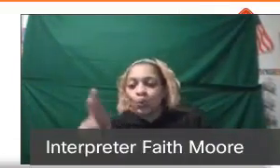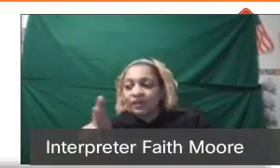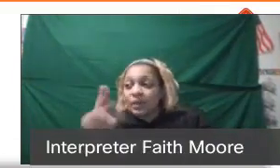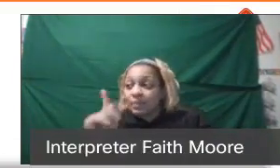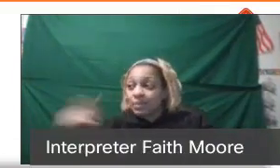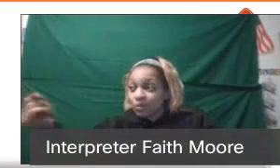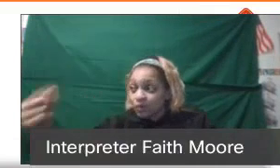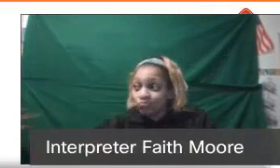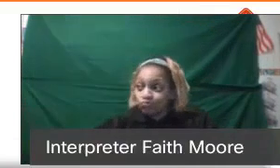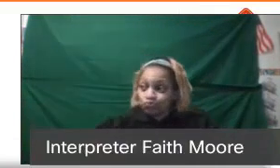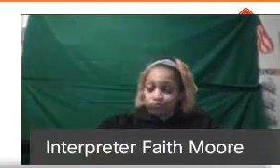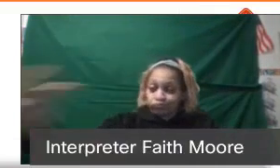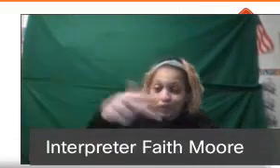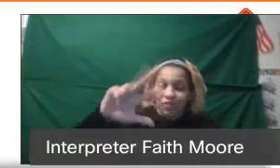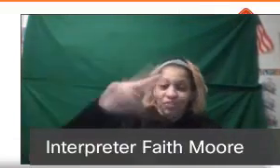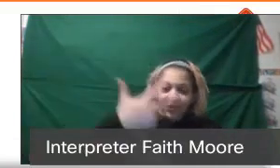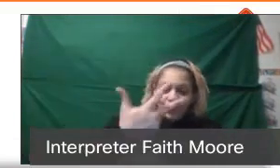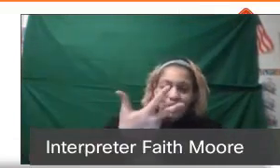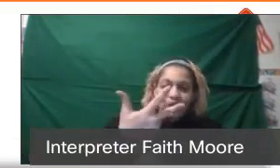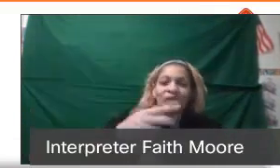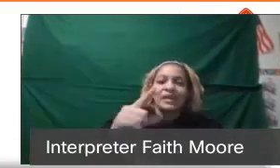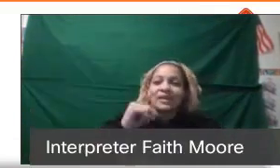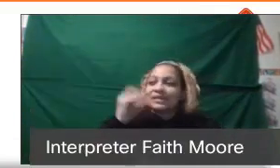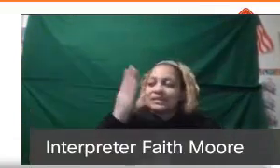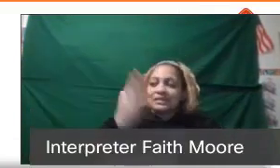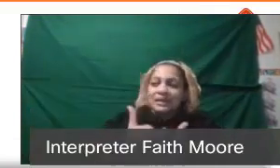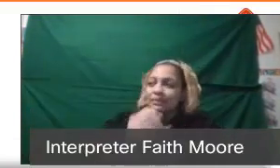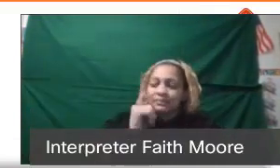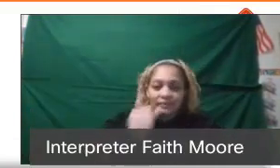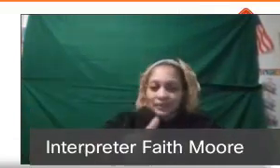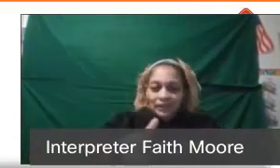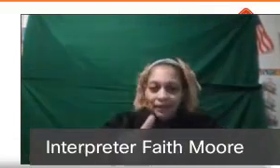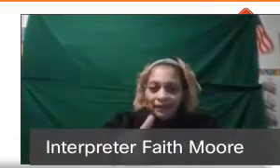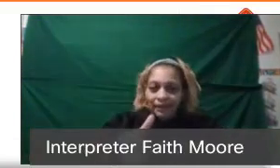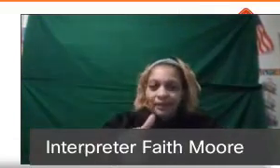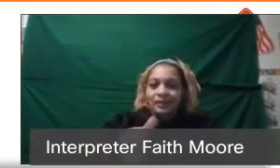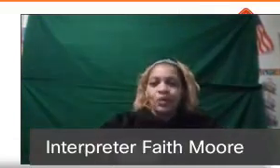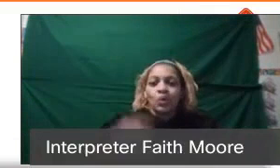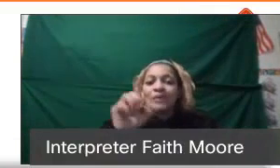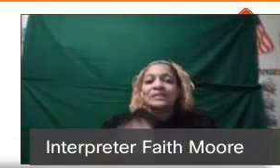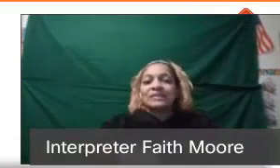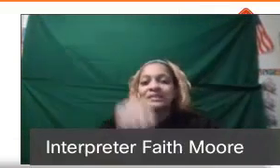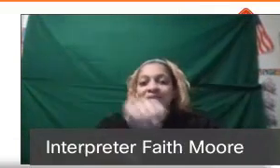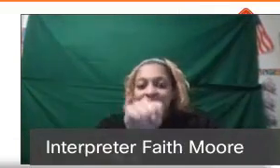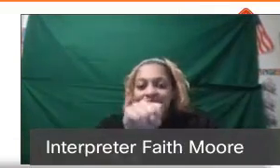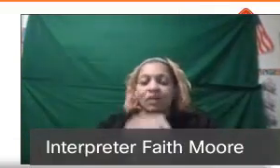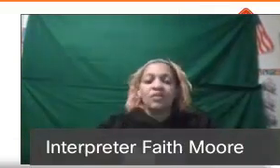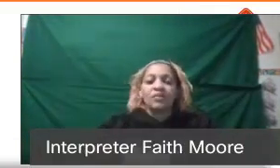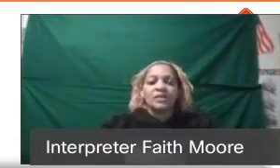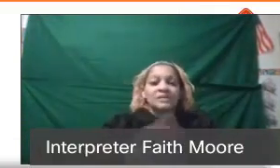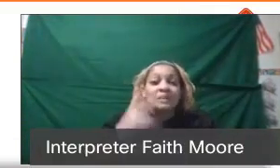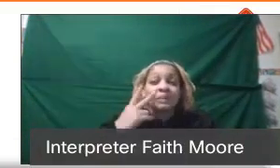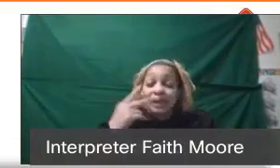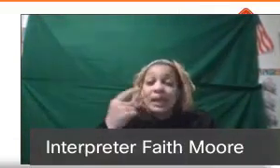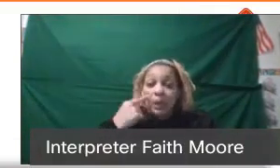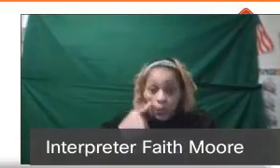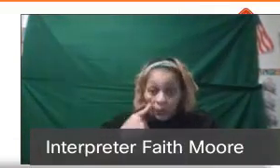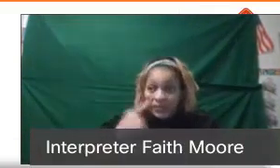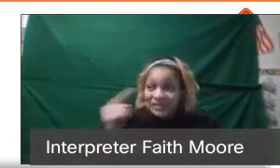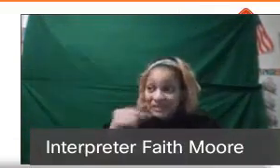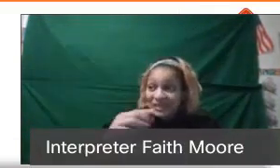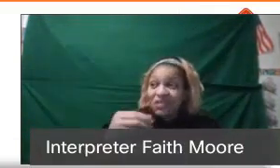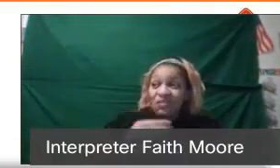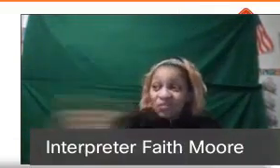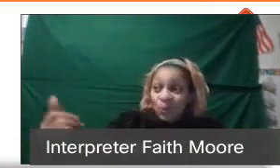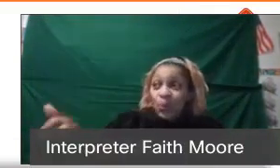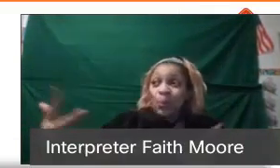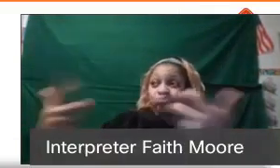At that intersection, there's no stop. They don't have to stop going north and South at the moment. And, um, I have seen several collisions just at that intersection alone.